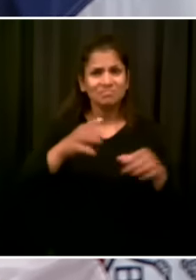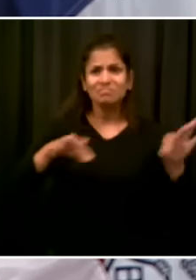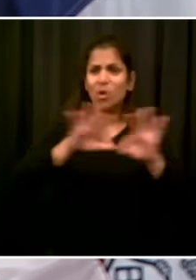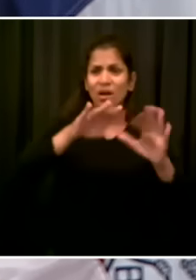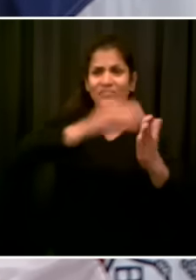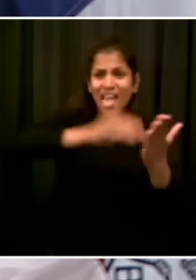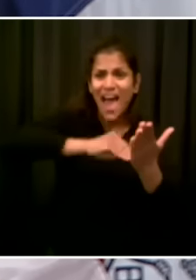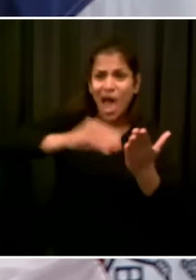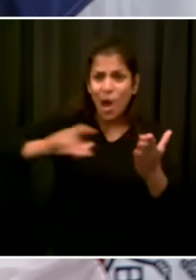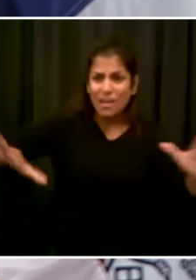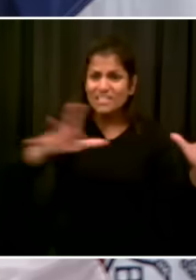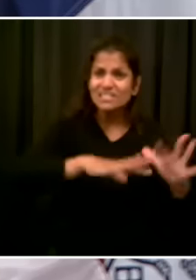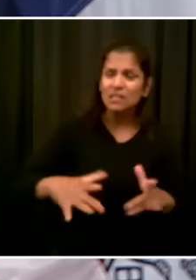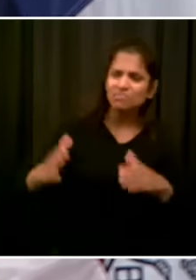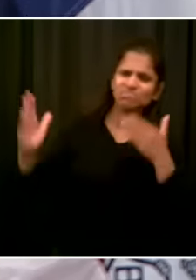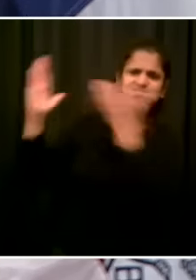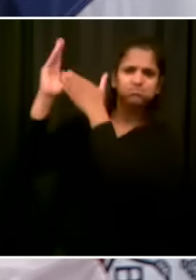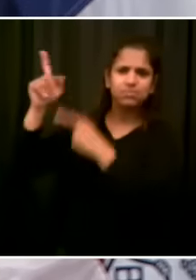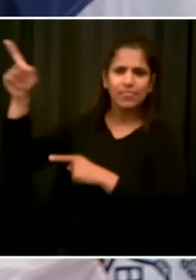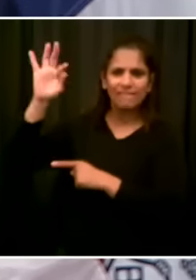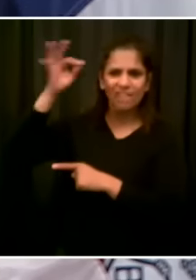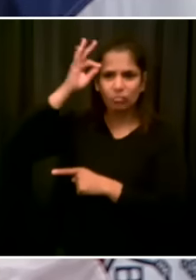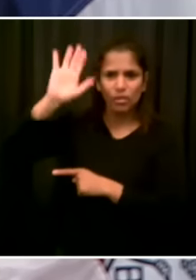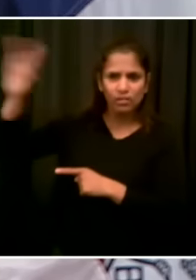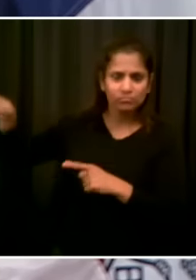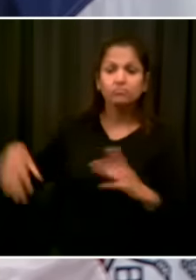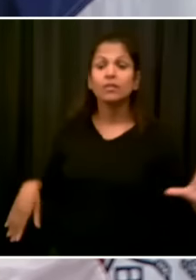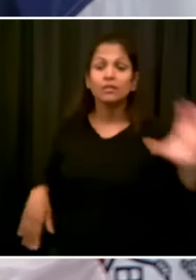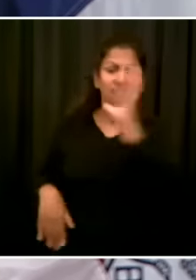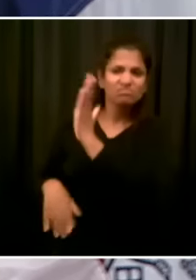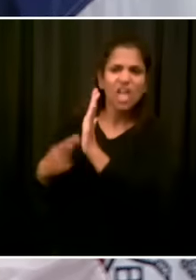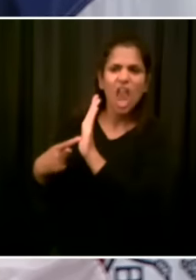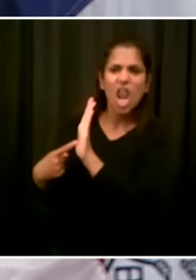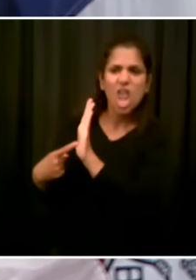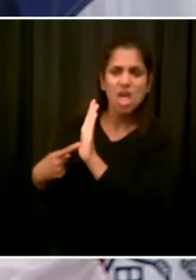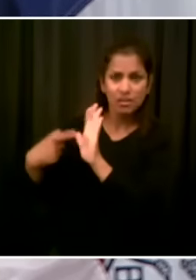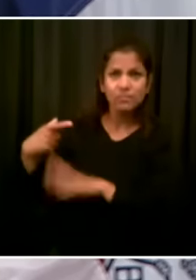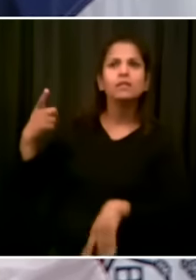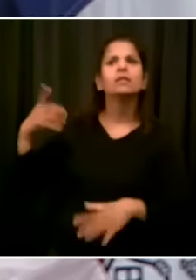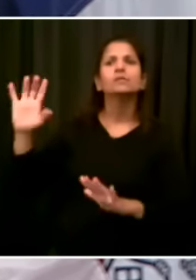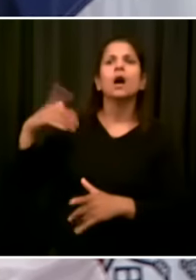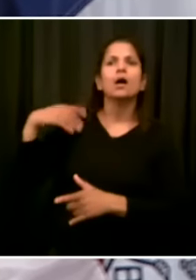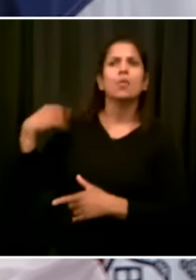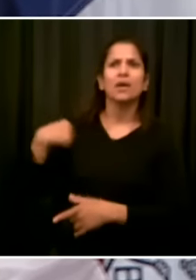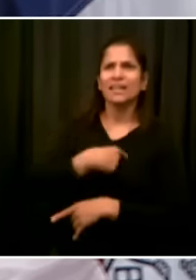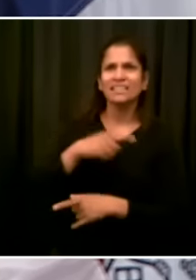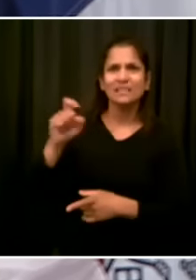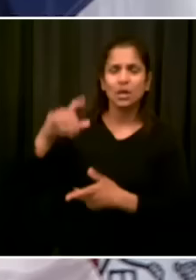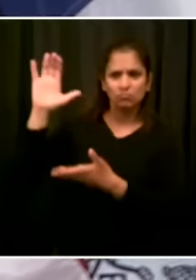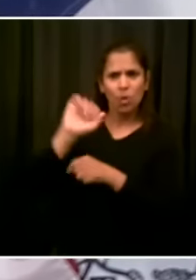PERSPEIVCTE OFH COWAN I HELP PEOPLE AND DIRECT PROBLEMS.